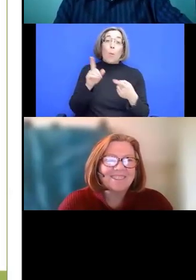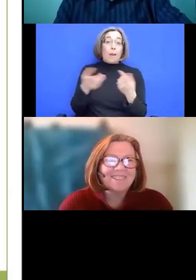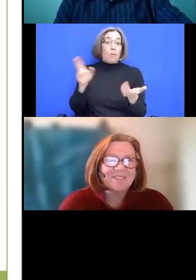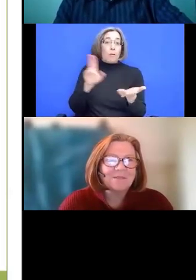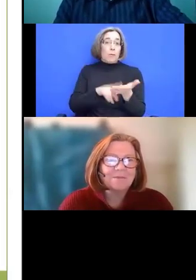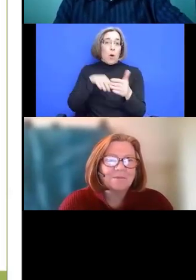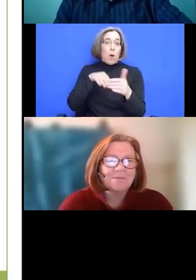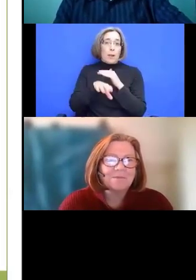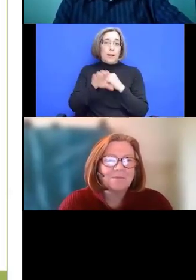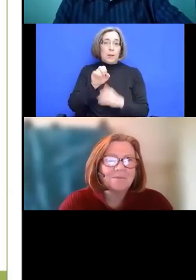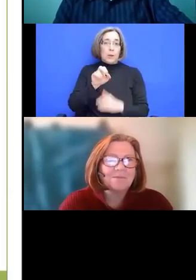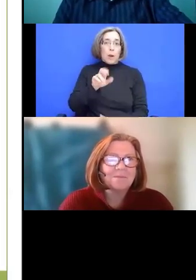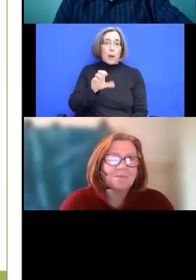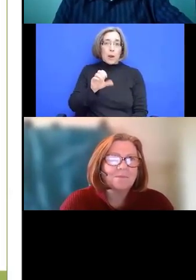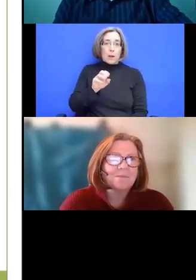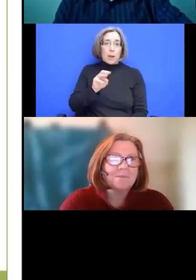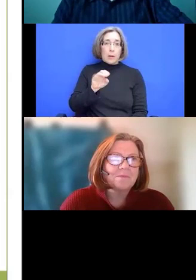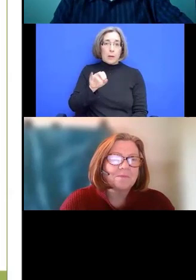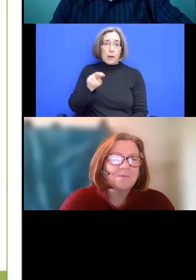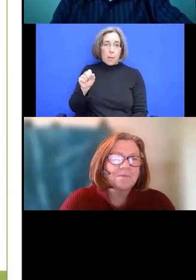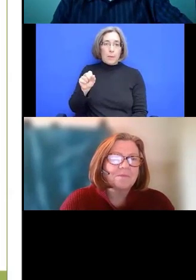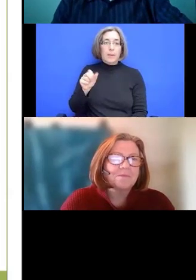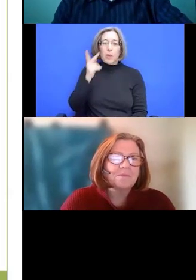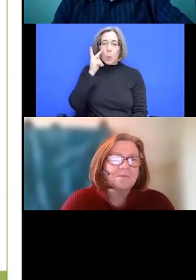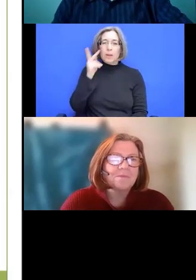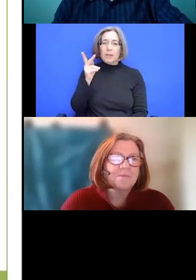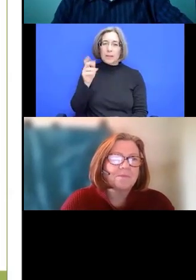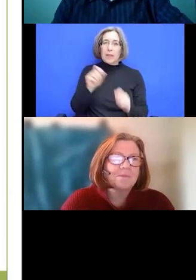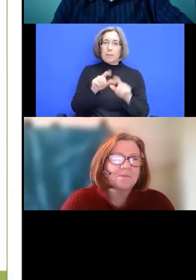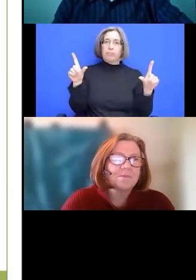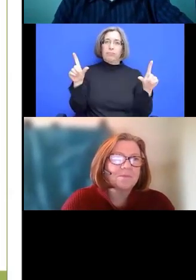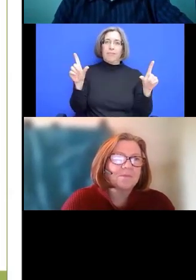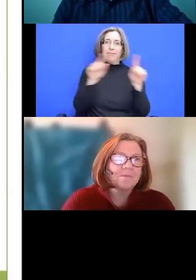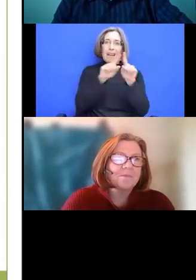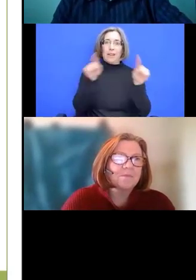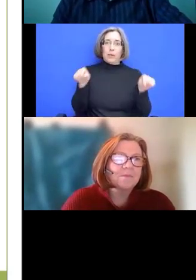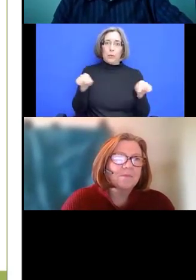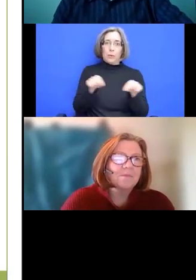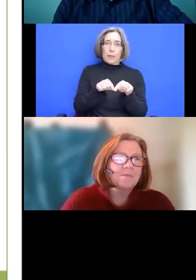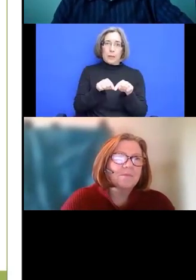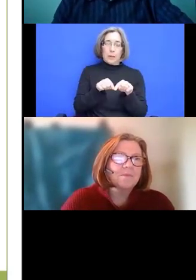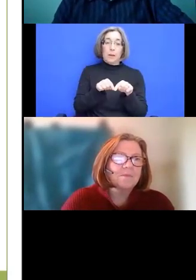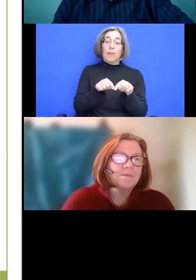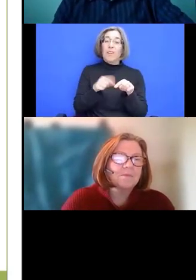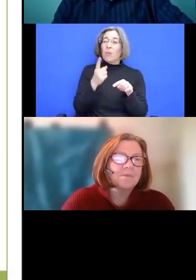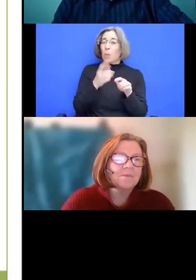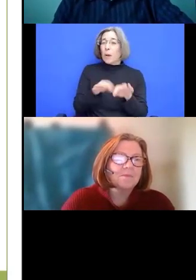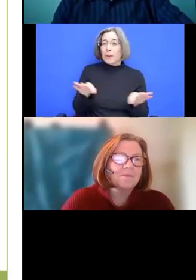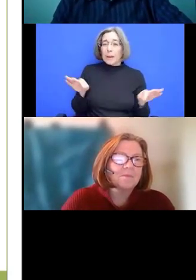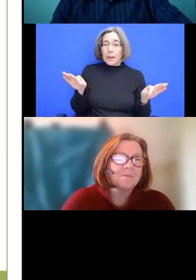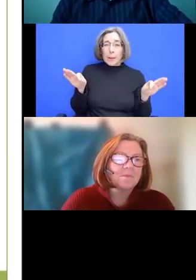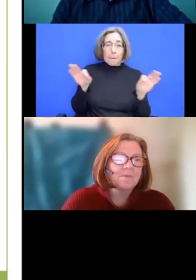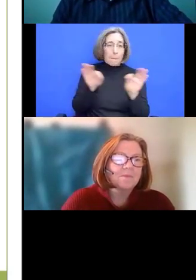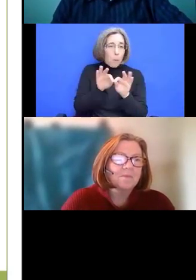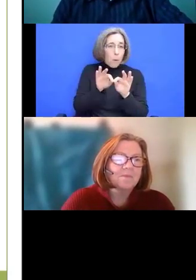you're going to get the screen that is showed here. And one of the most important aspects, whether you're an actual investigator